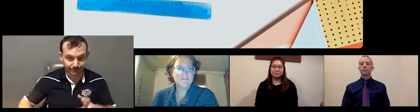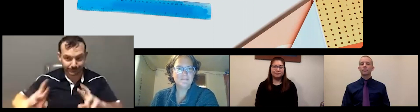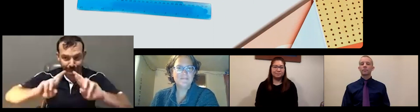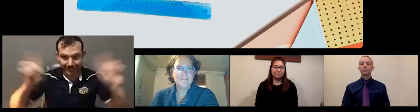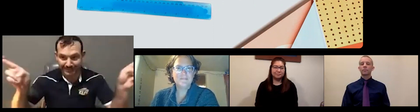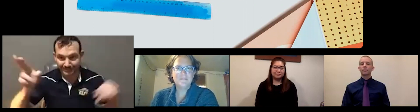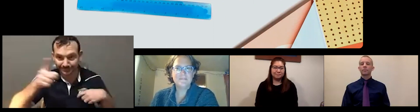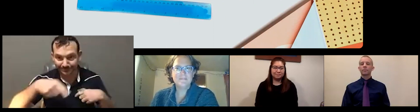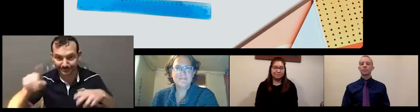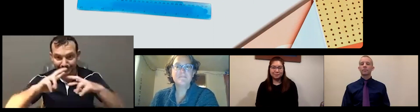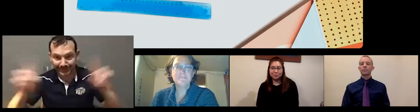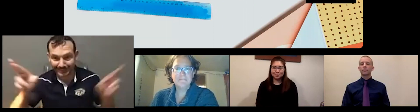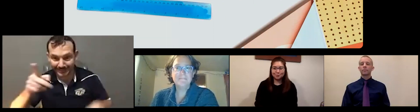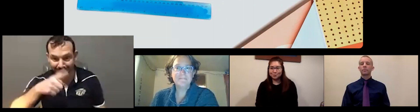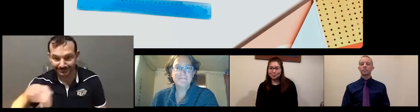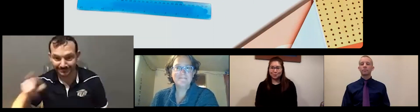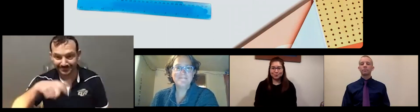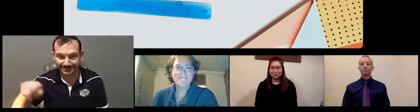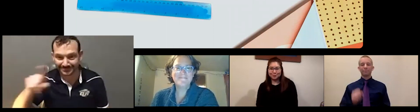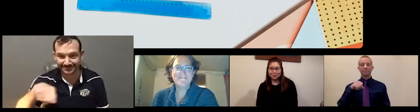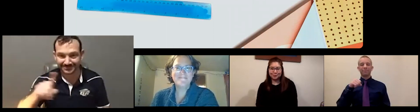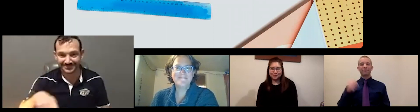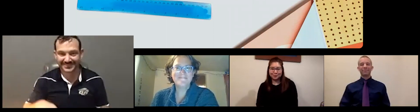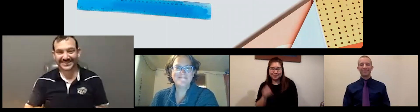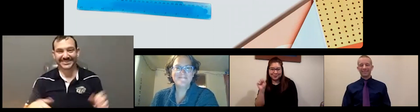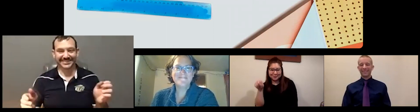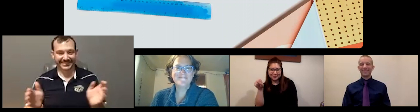Are you ready? Yes!